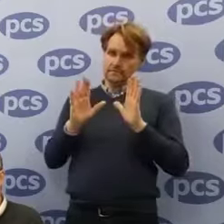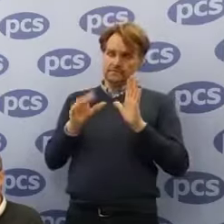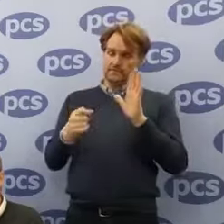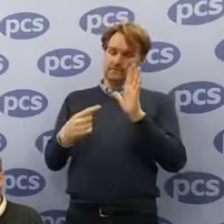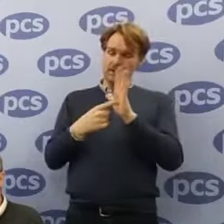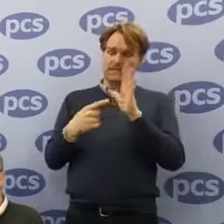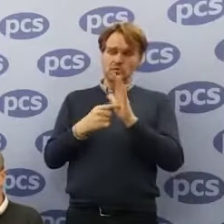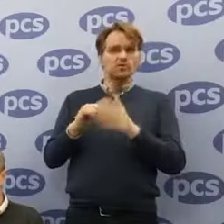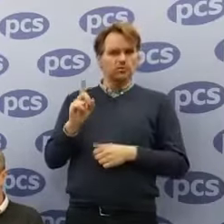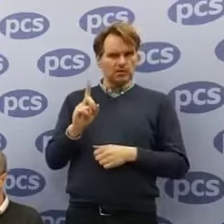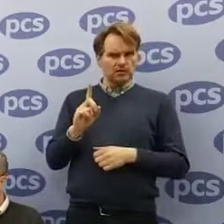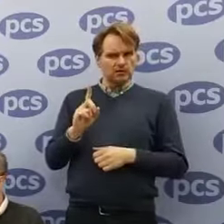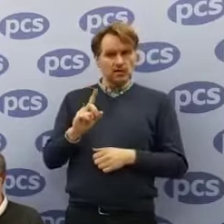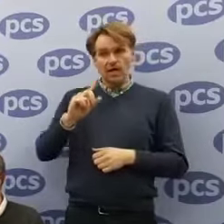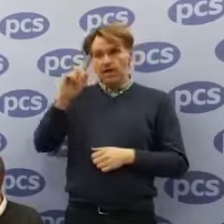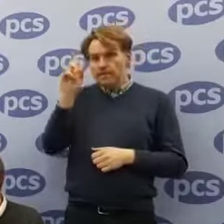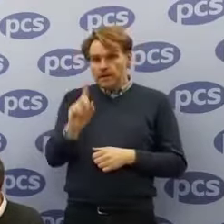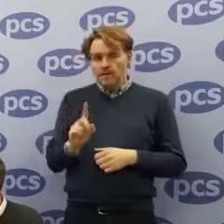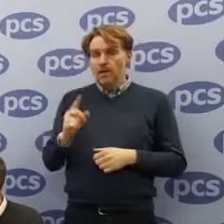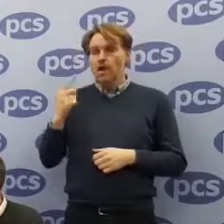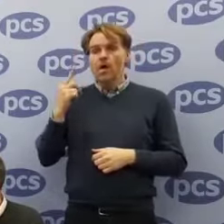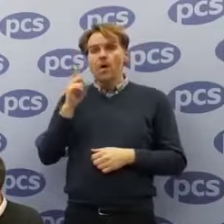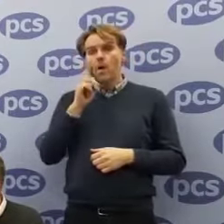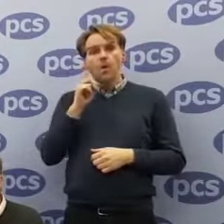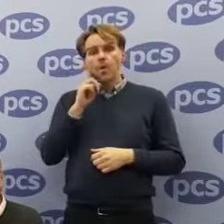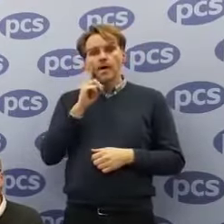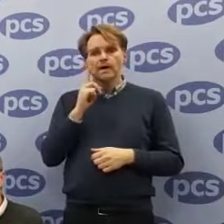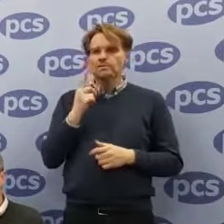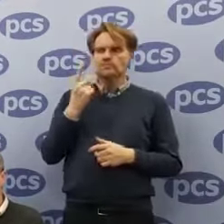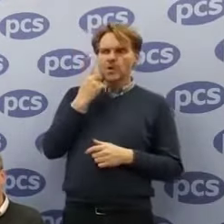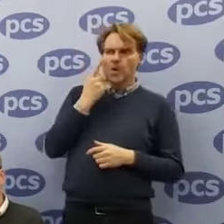that people always look to a union I think if they think the union is trying